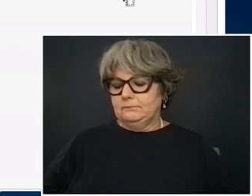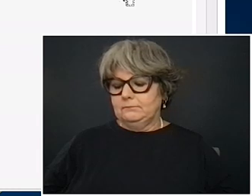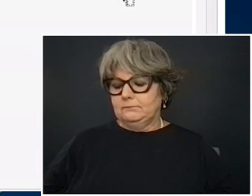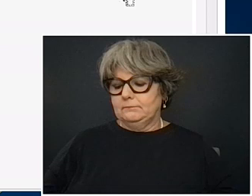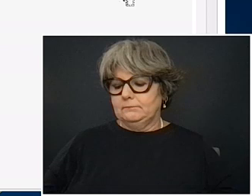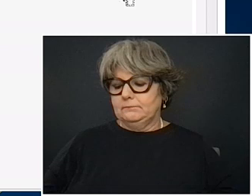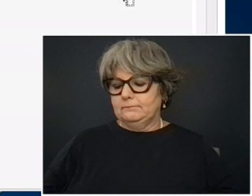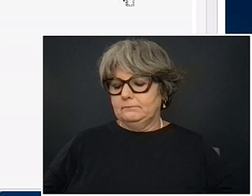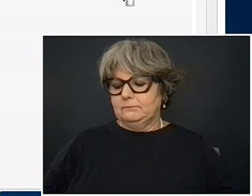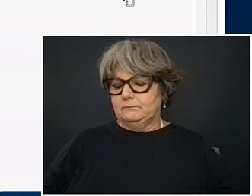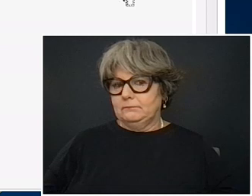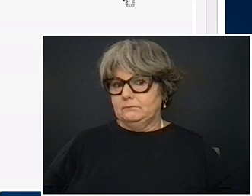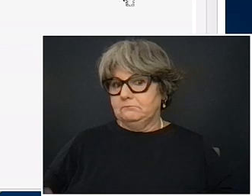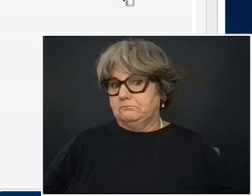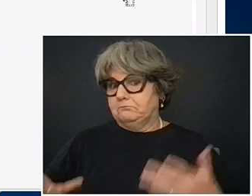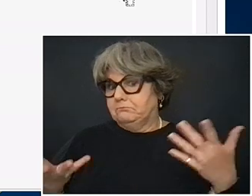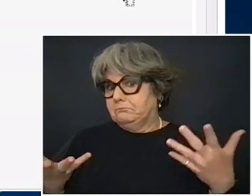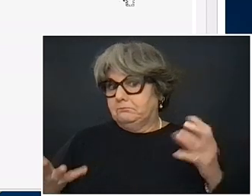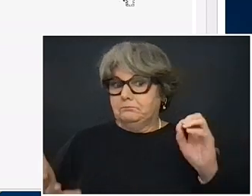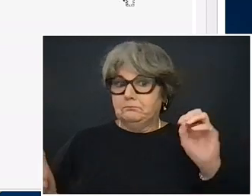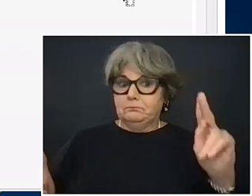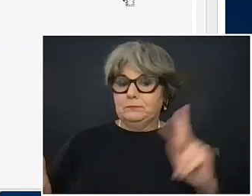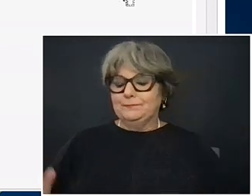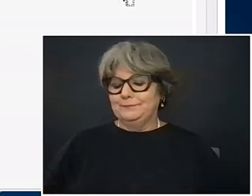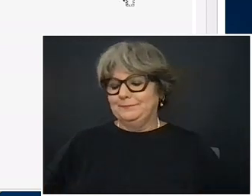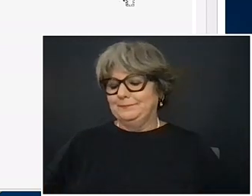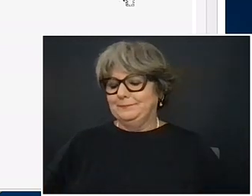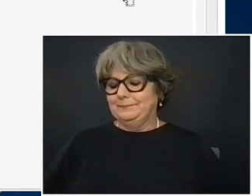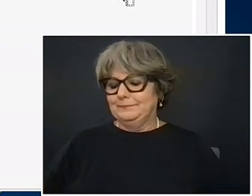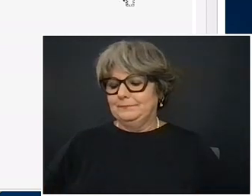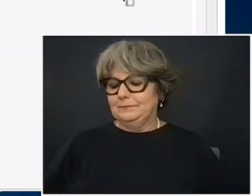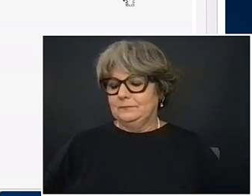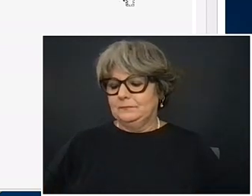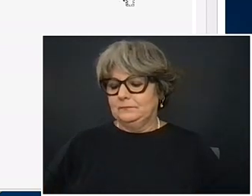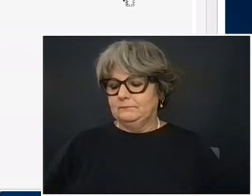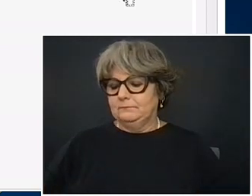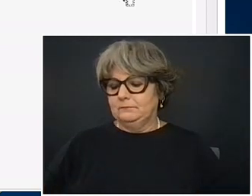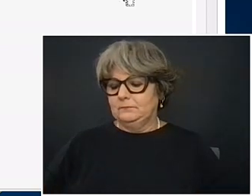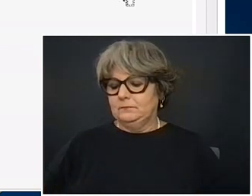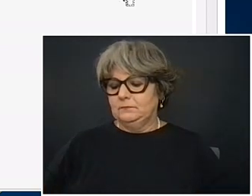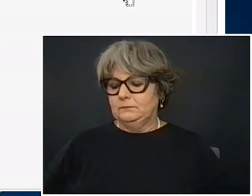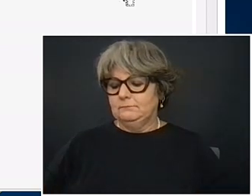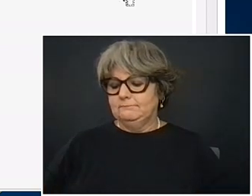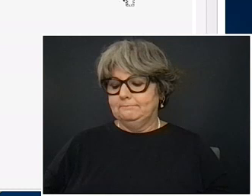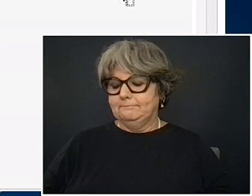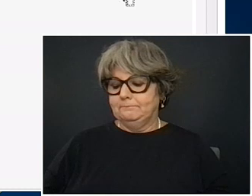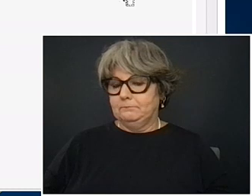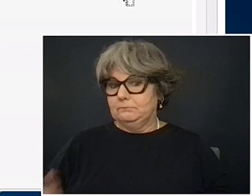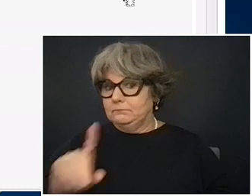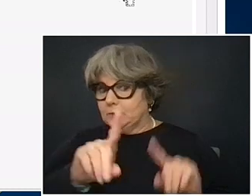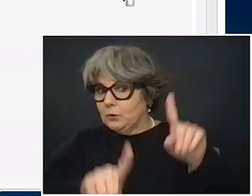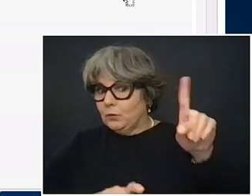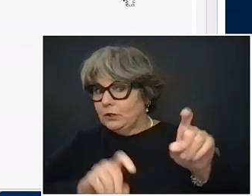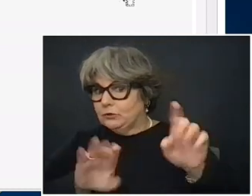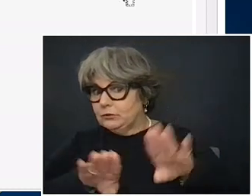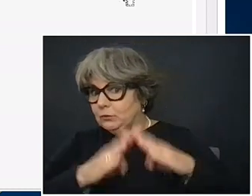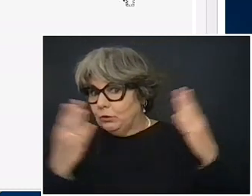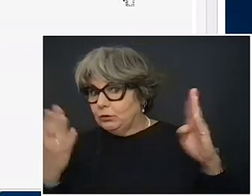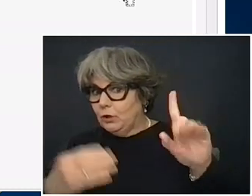Okay. Do you want to open it up for any questions, if there are any